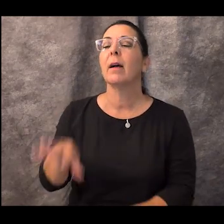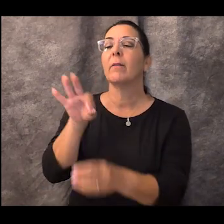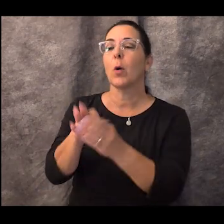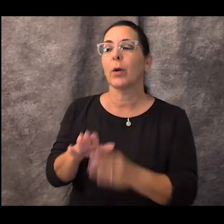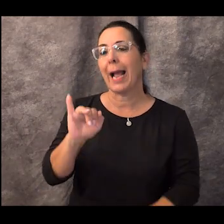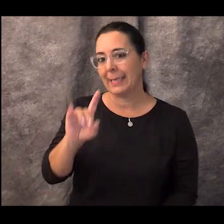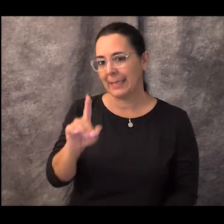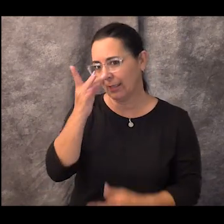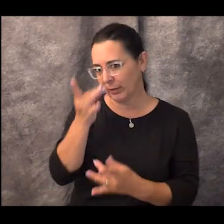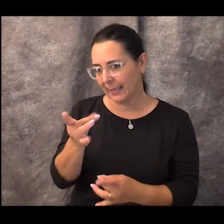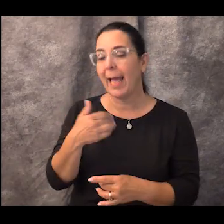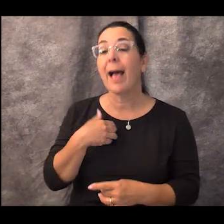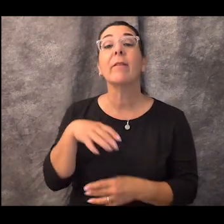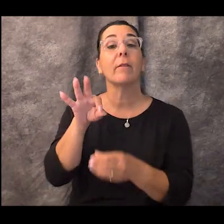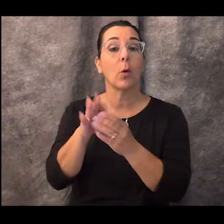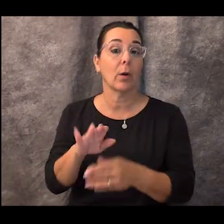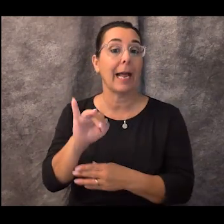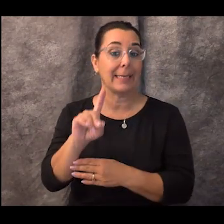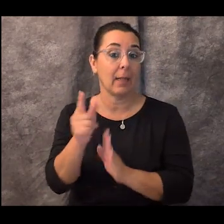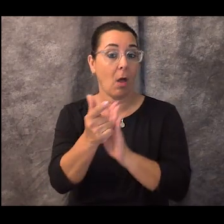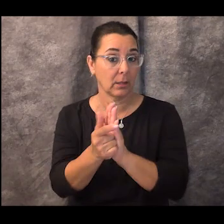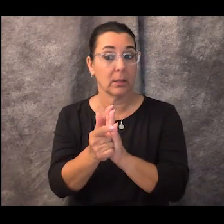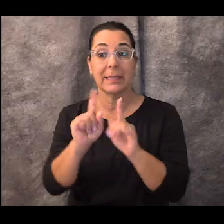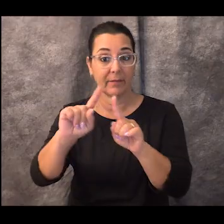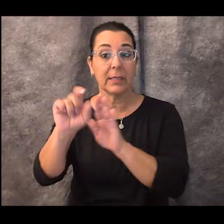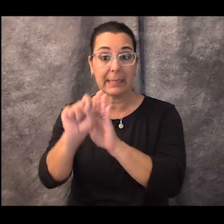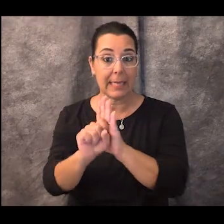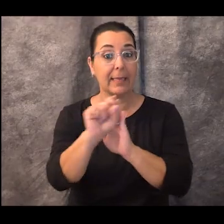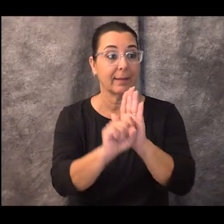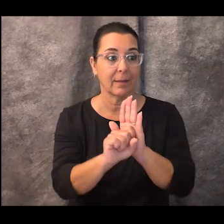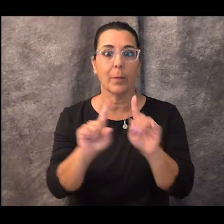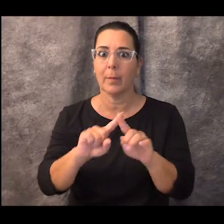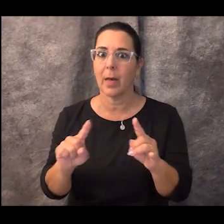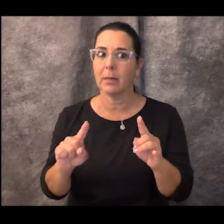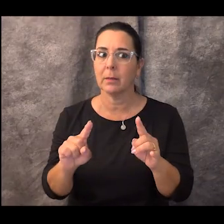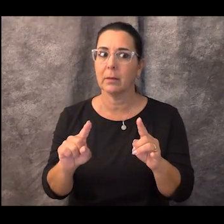So there are voter ID laws in the states. They've definitely been increasing, as the year goes, years